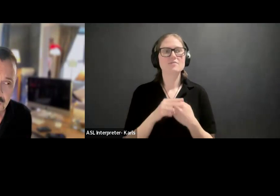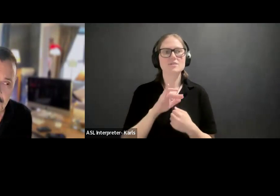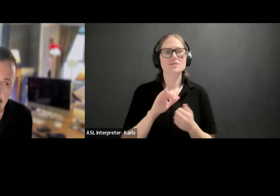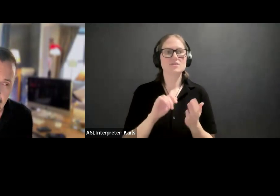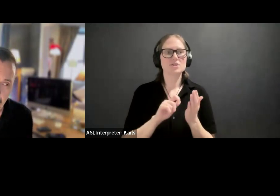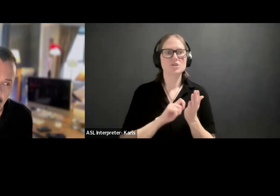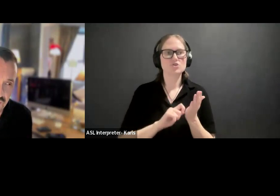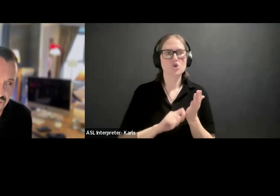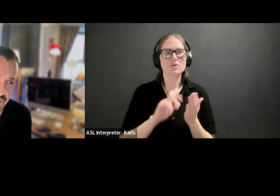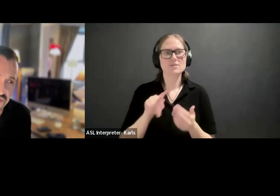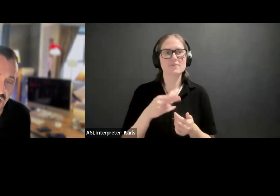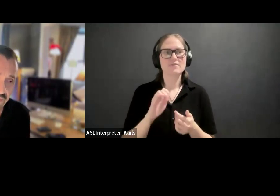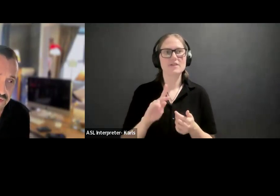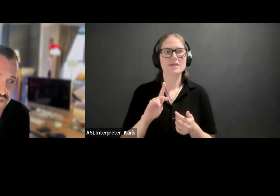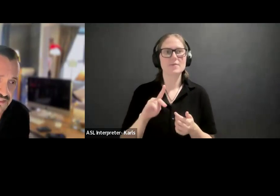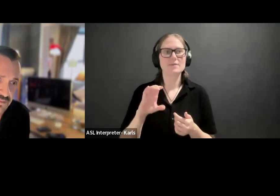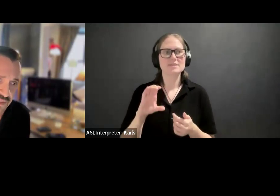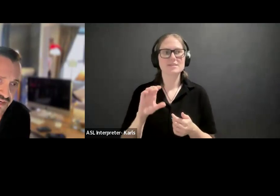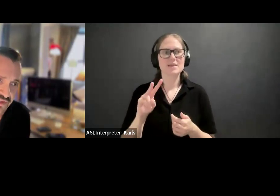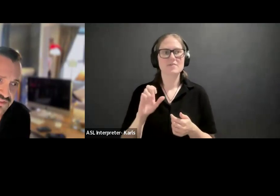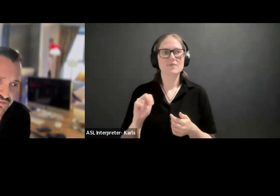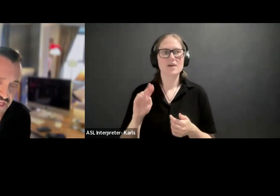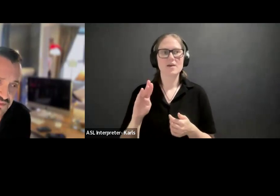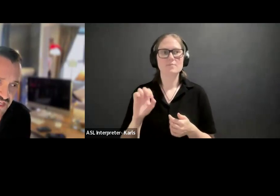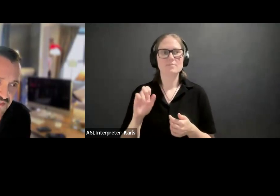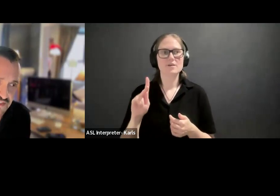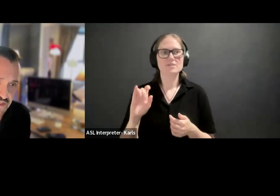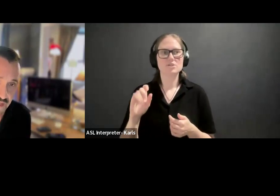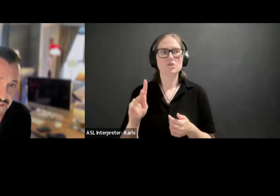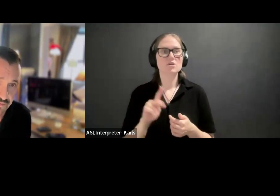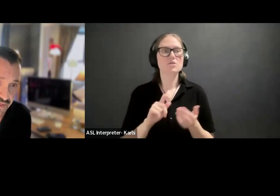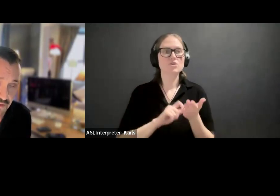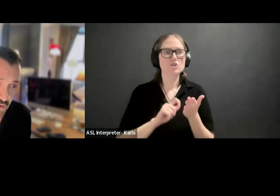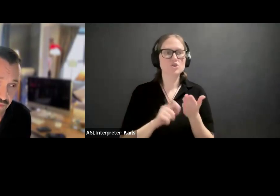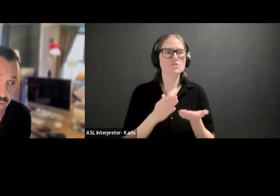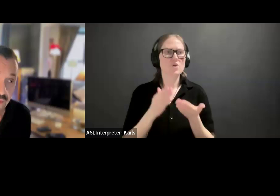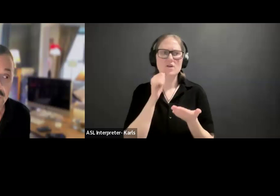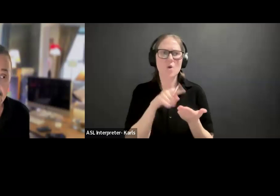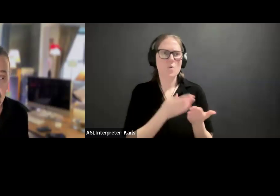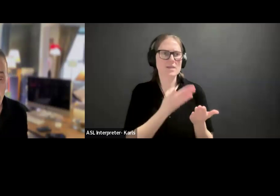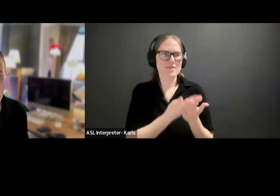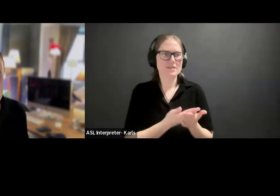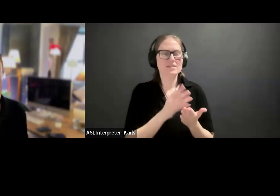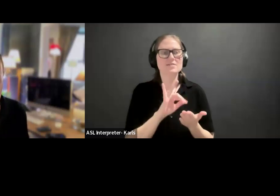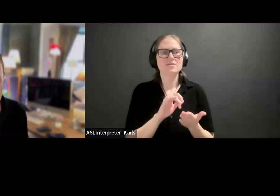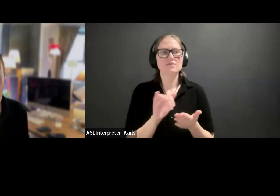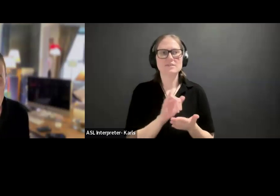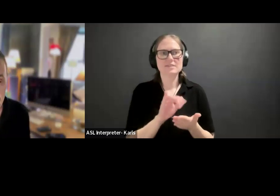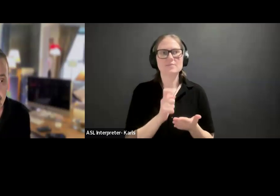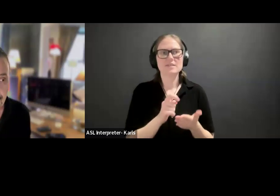What these journals offer is not simply evidence of same-sex activity, although there is mountains of that.